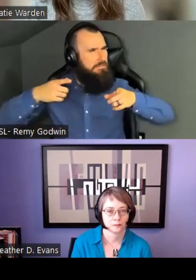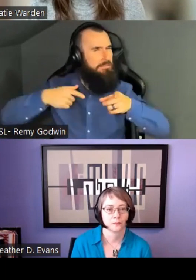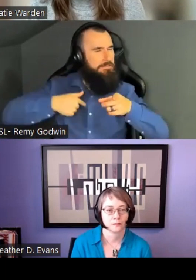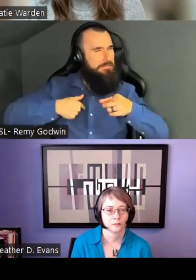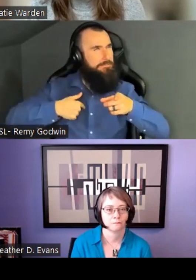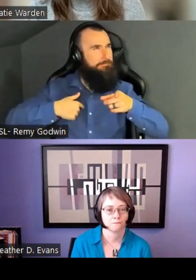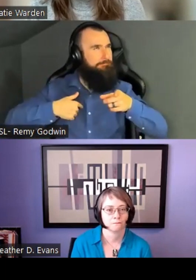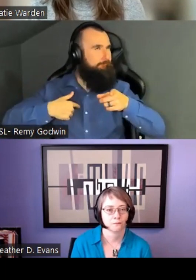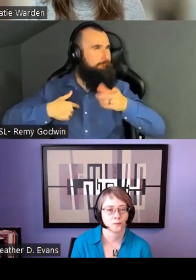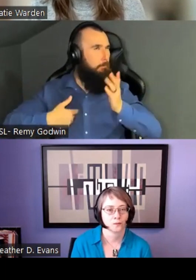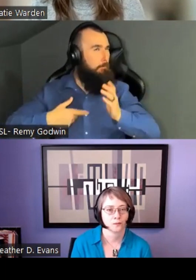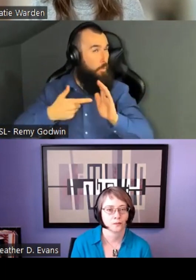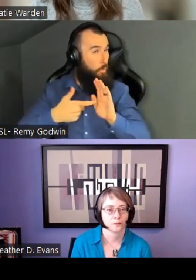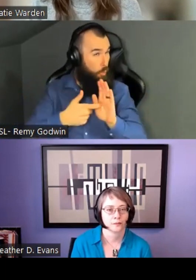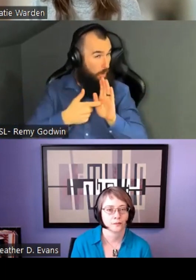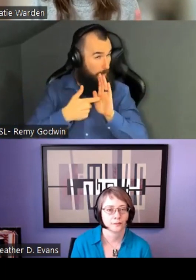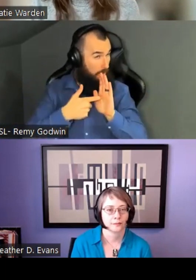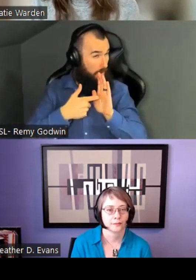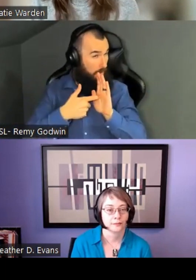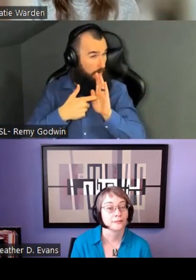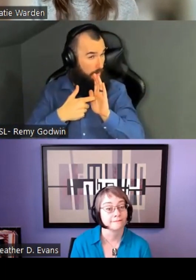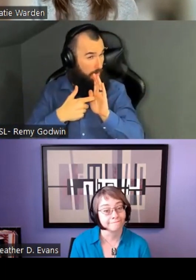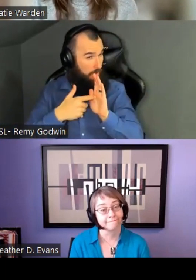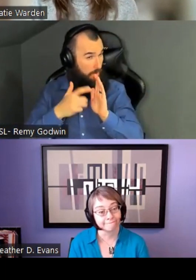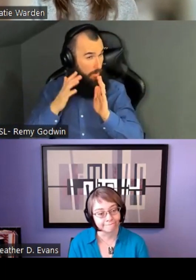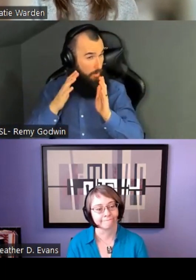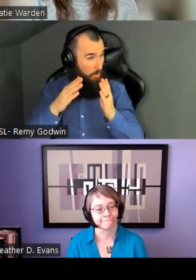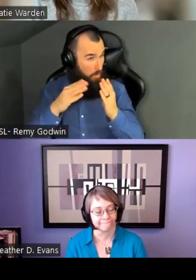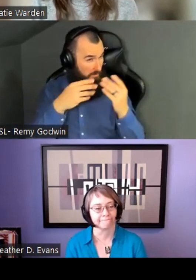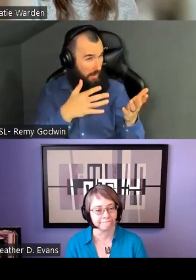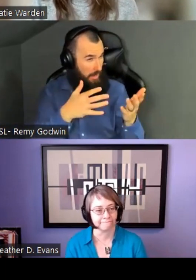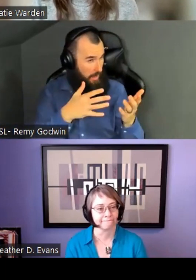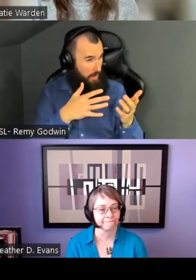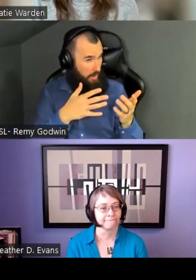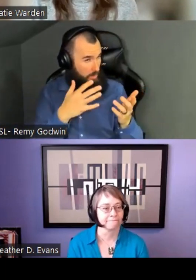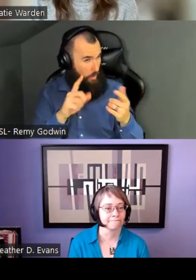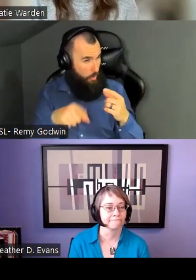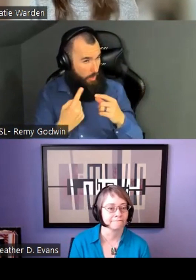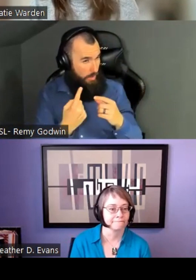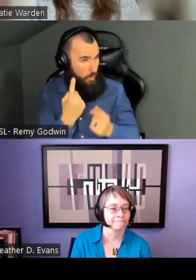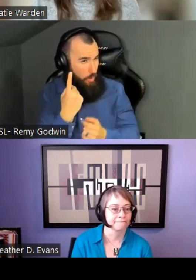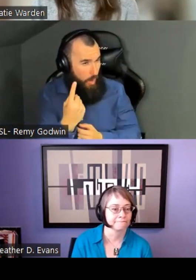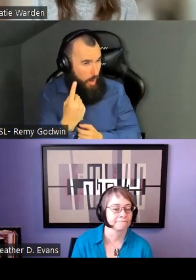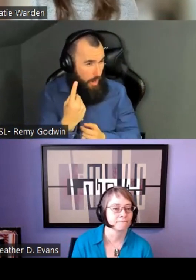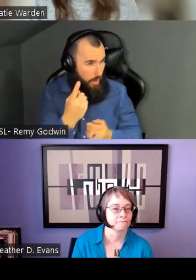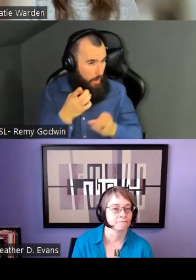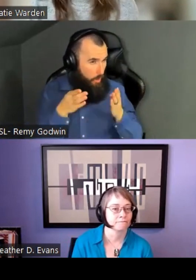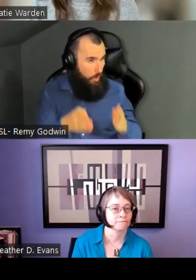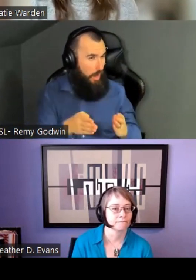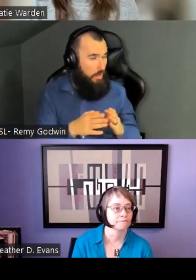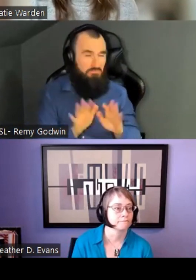The requirement to provide documents in only one form or format, right? In general, a blanket policy like that,